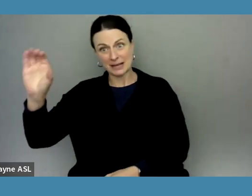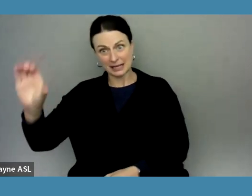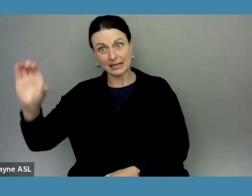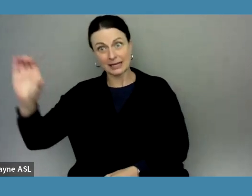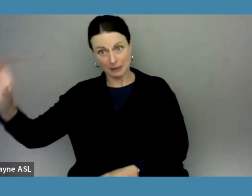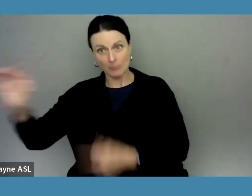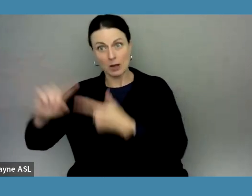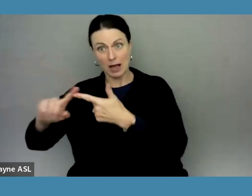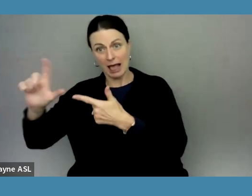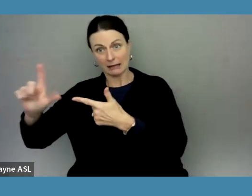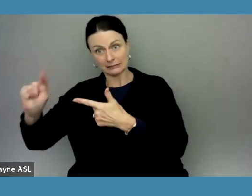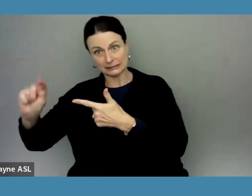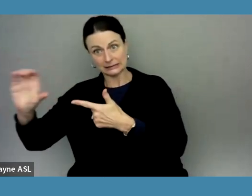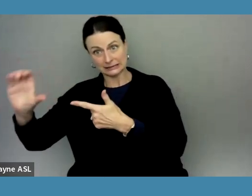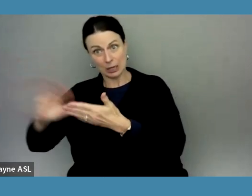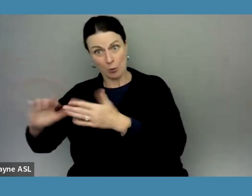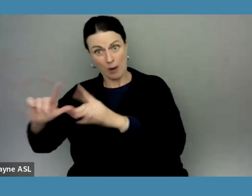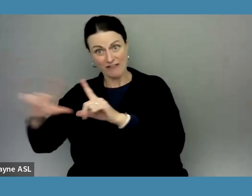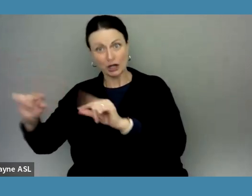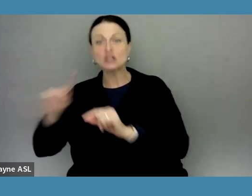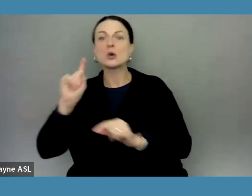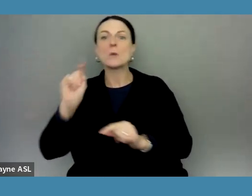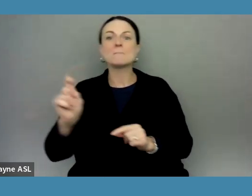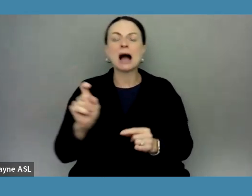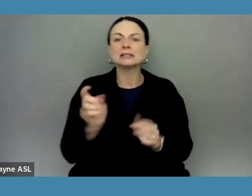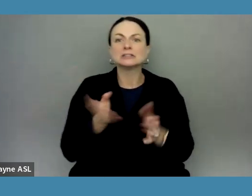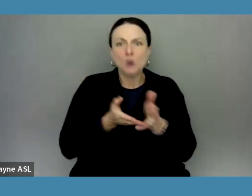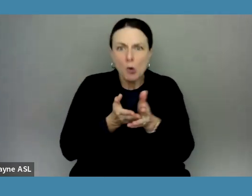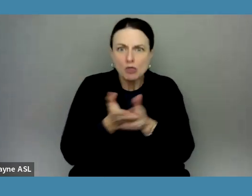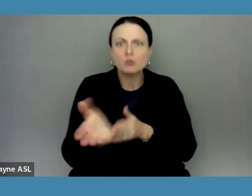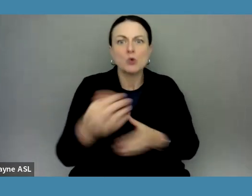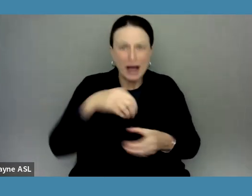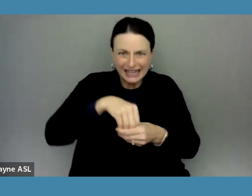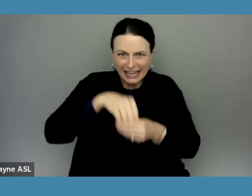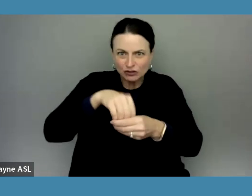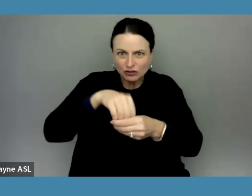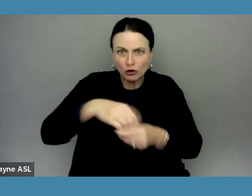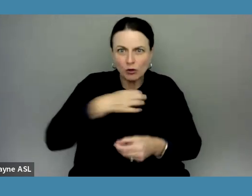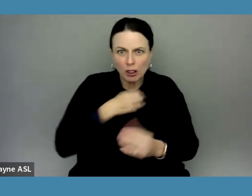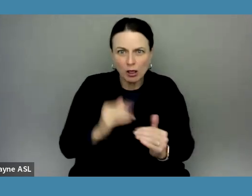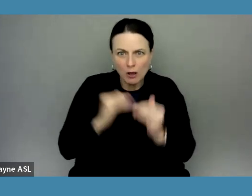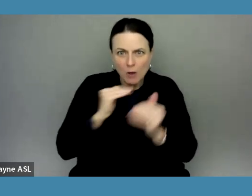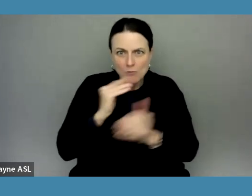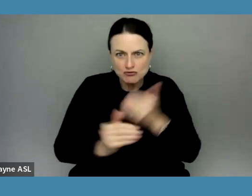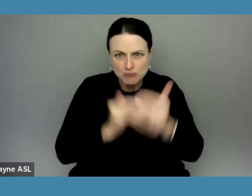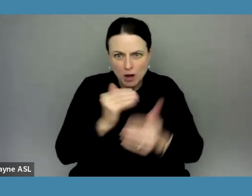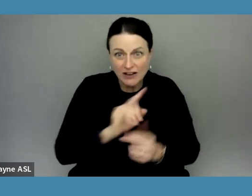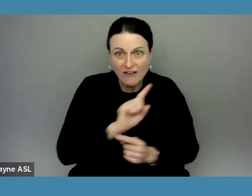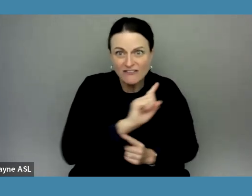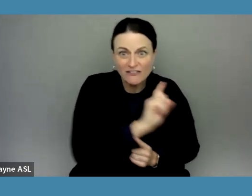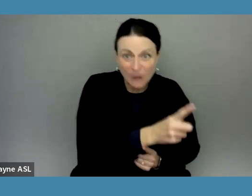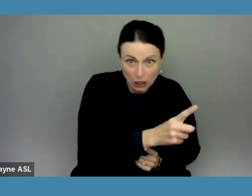you must exhaust an internal appeal process before you request a fair hearing.